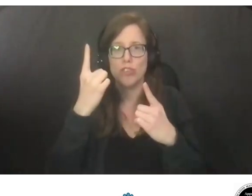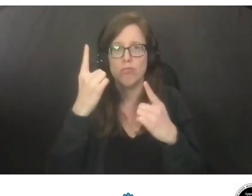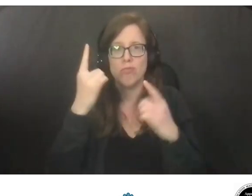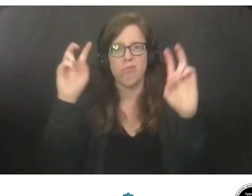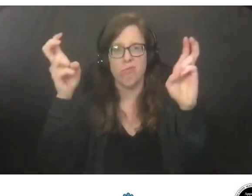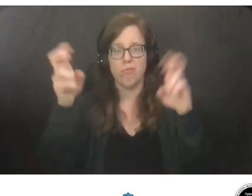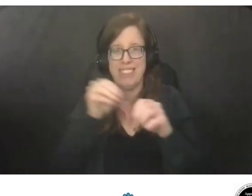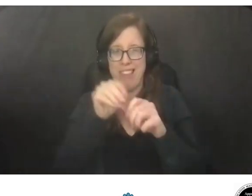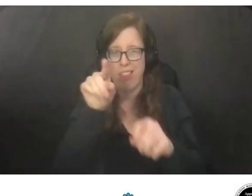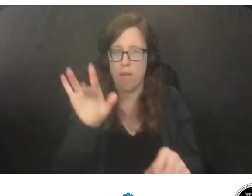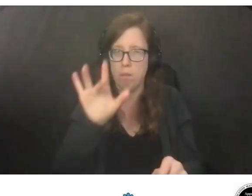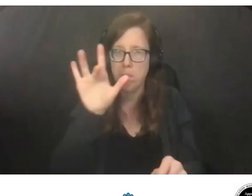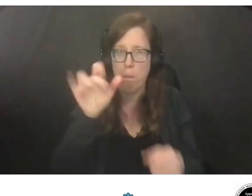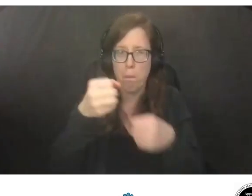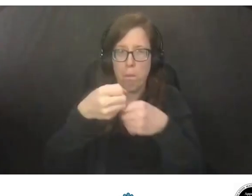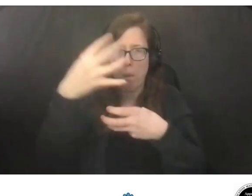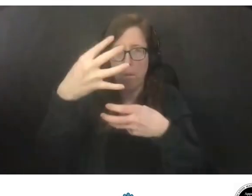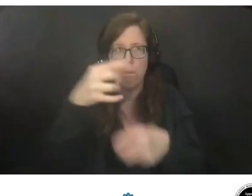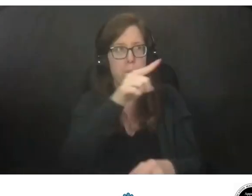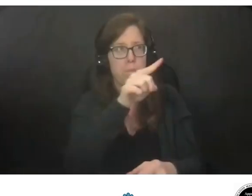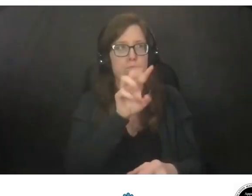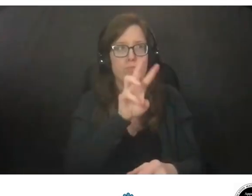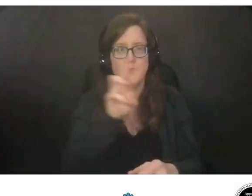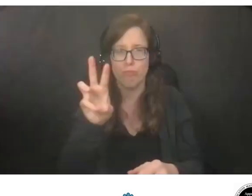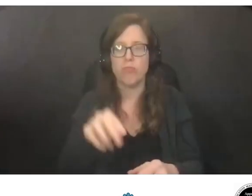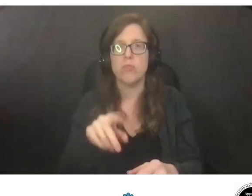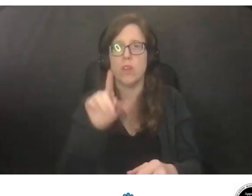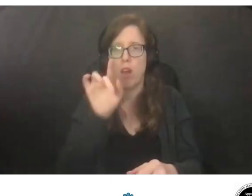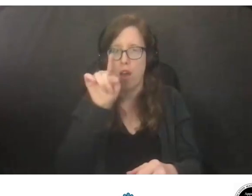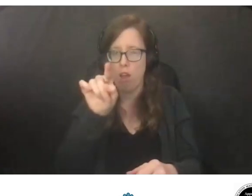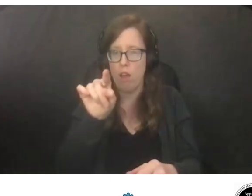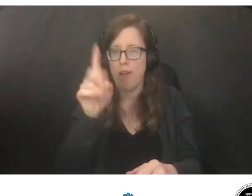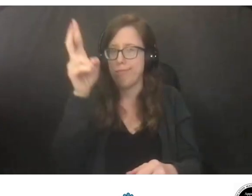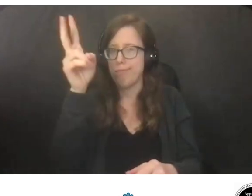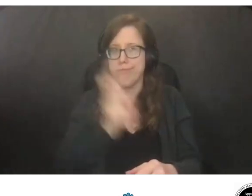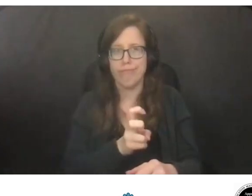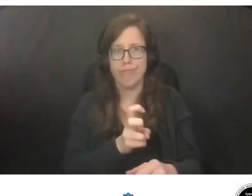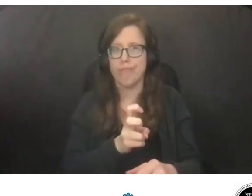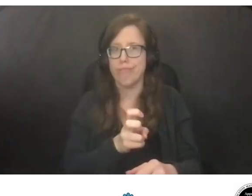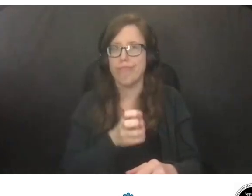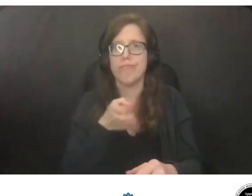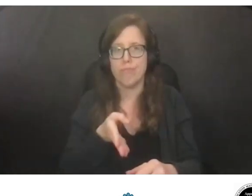and in there you'll find this linked and you can direct download it straight from there.